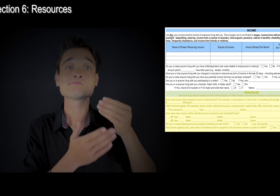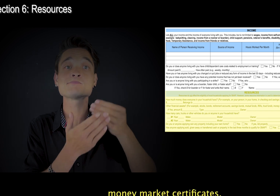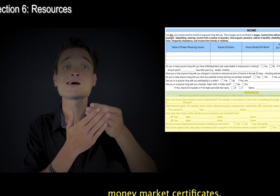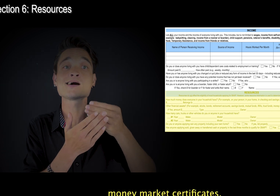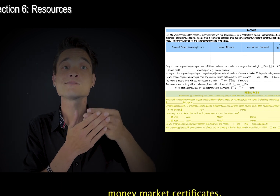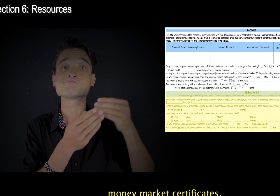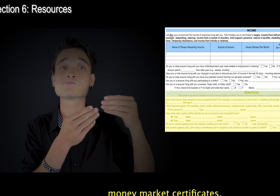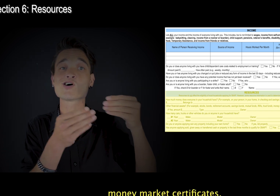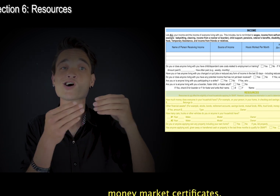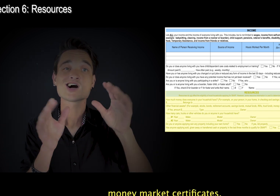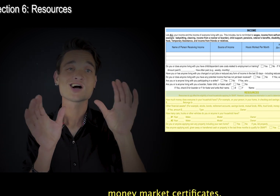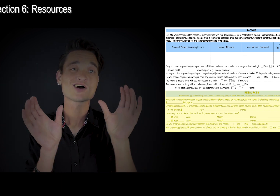money market certificates,